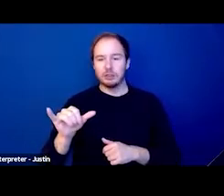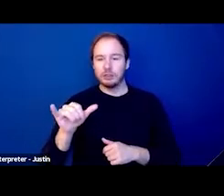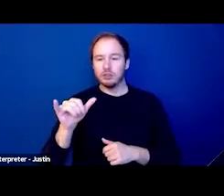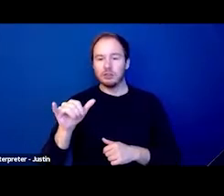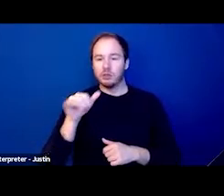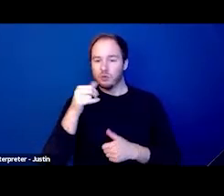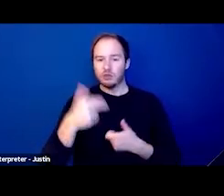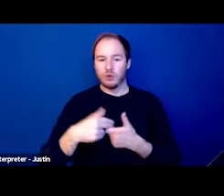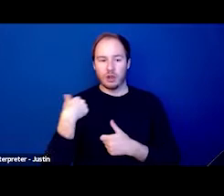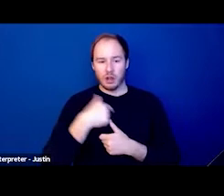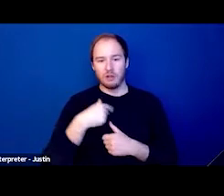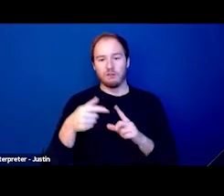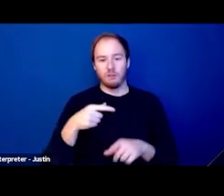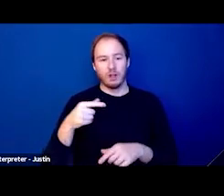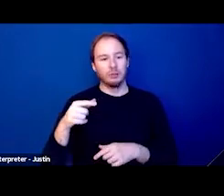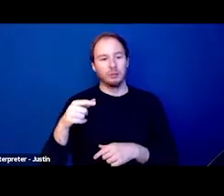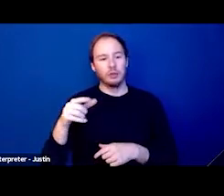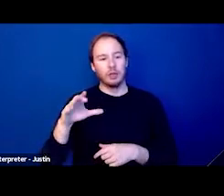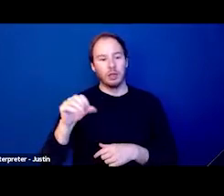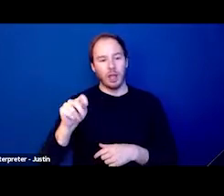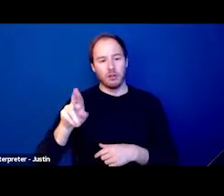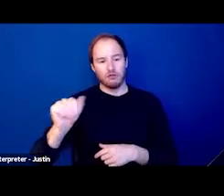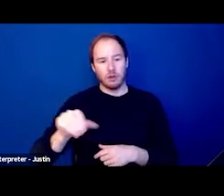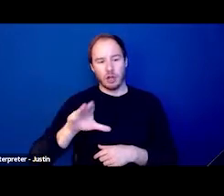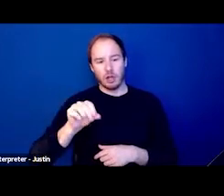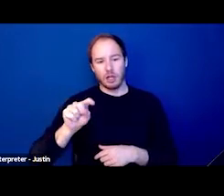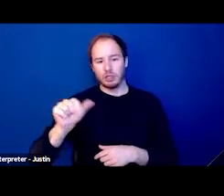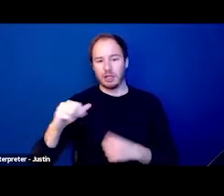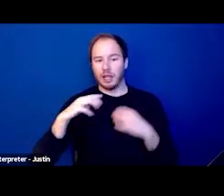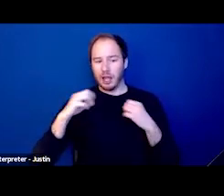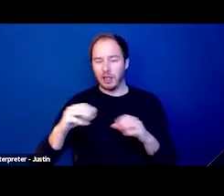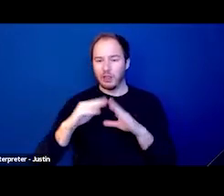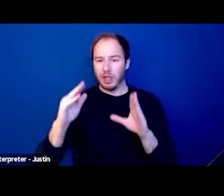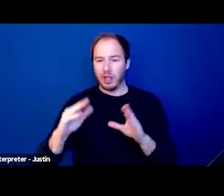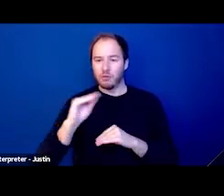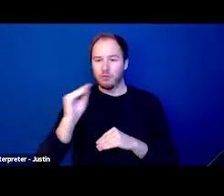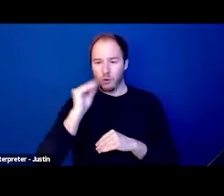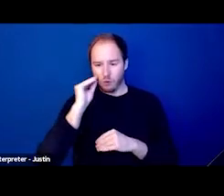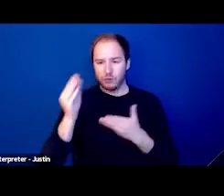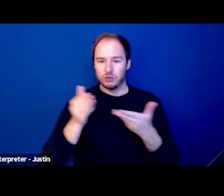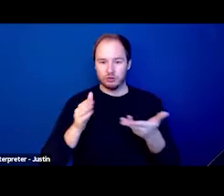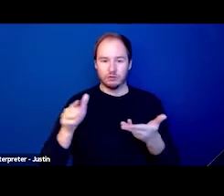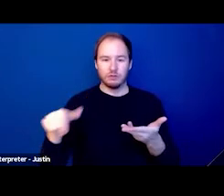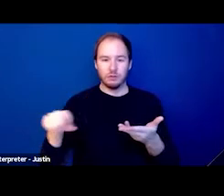from Contra Costa Health Housing and Homeless Services to talk about their incredible work, integrating homeless, housing,